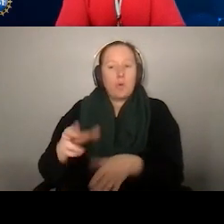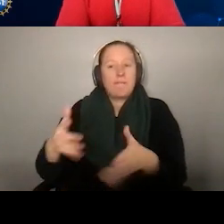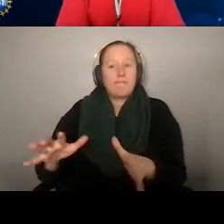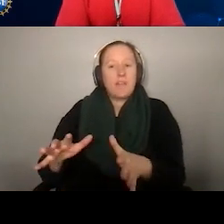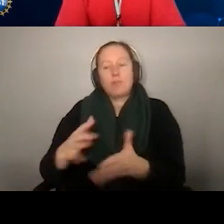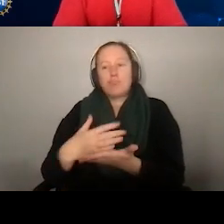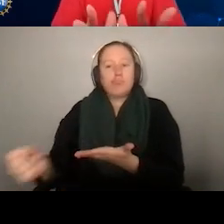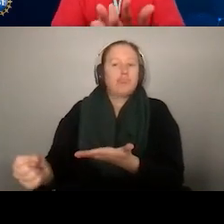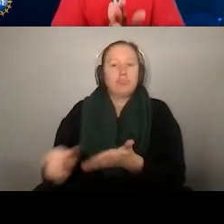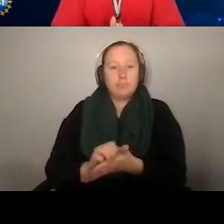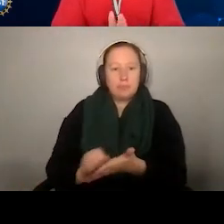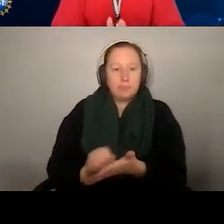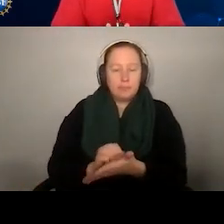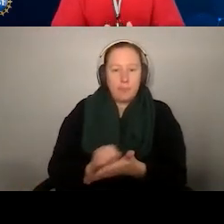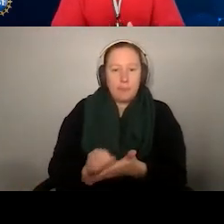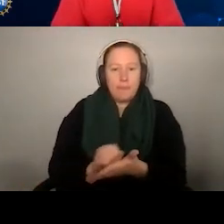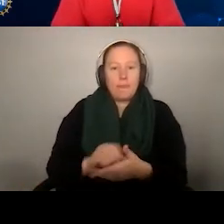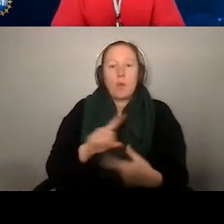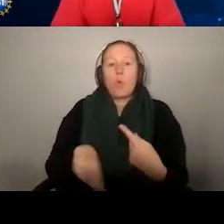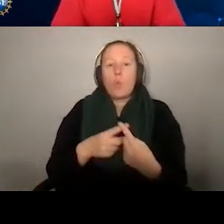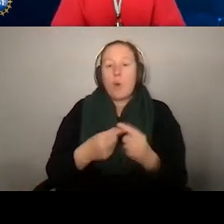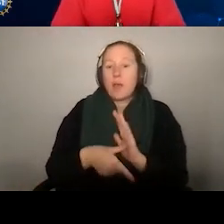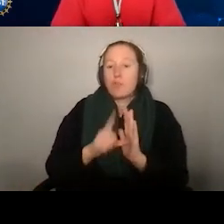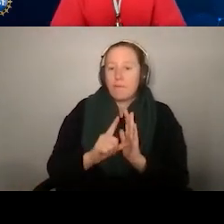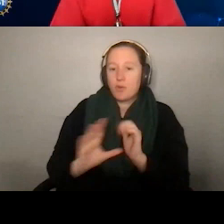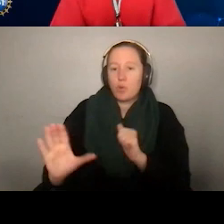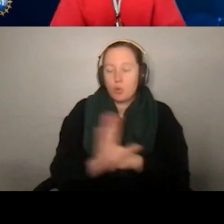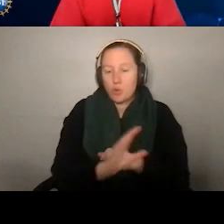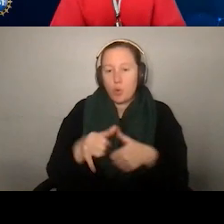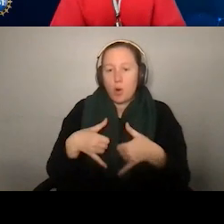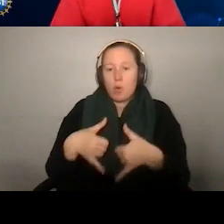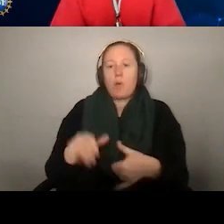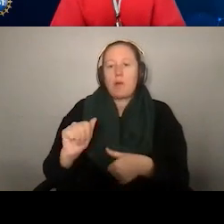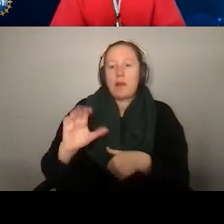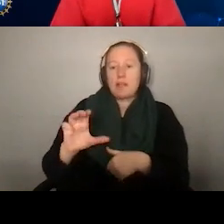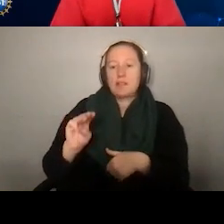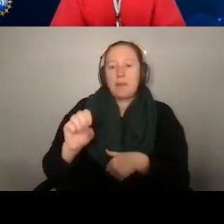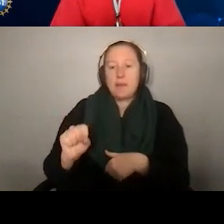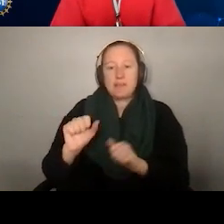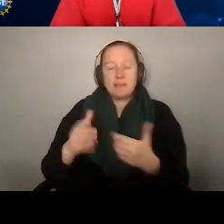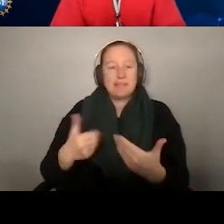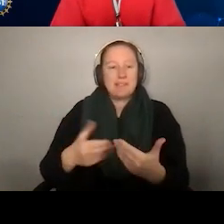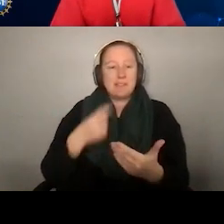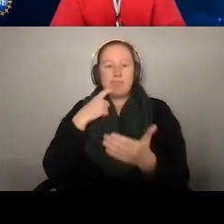When reviewing your awards in ACMS, you can easily identify those awards because there will be